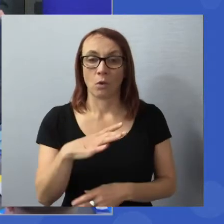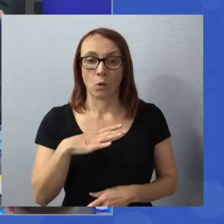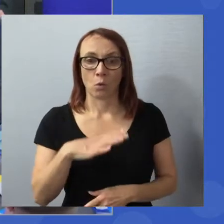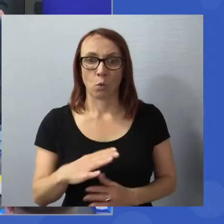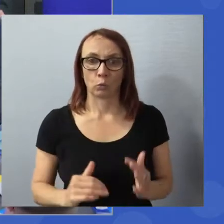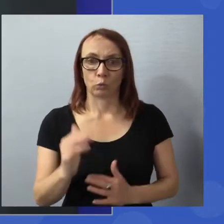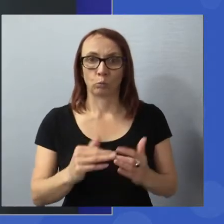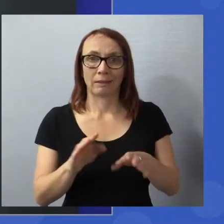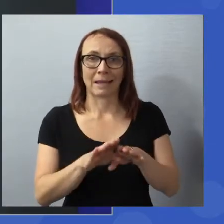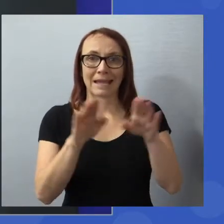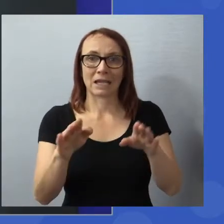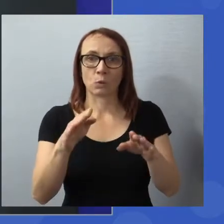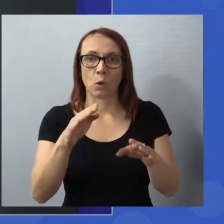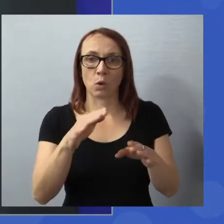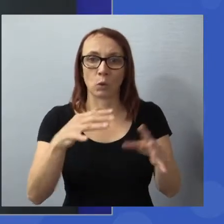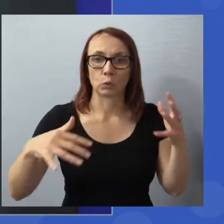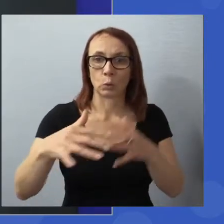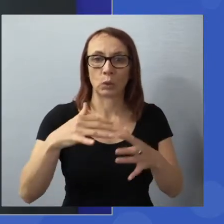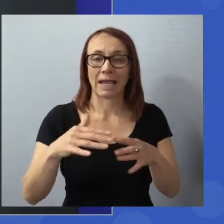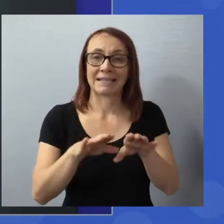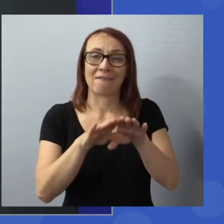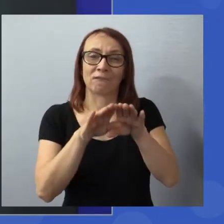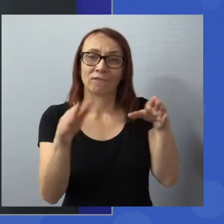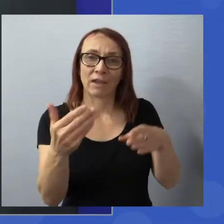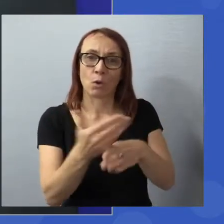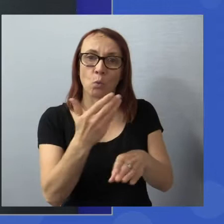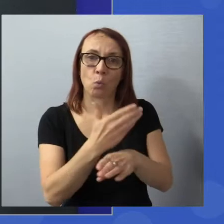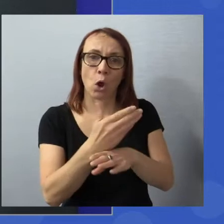society where what cows have fair work and pay conditions an attack system